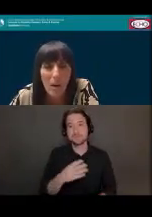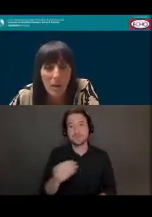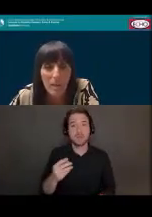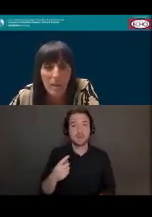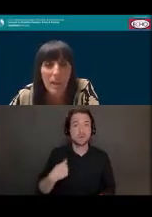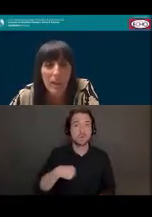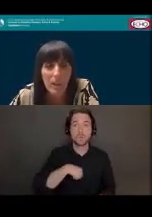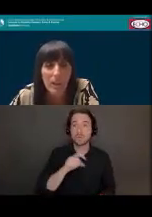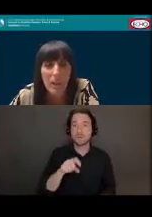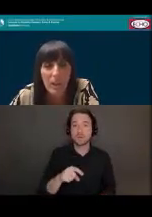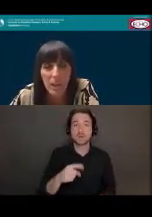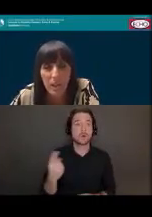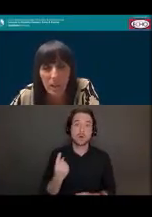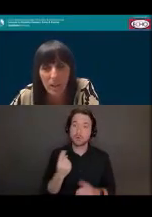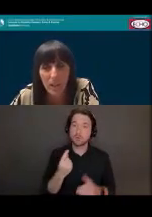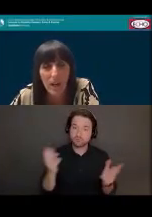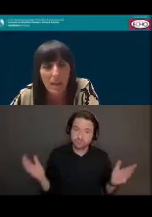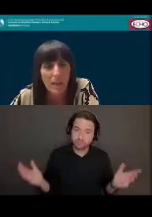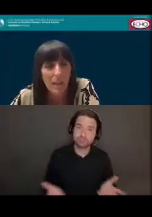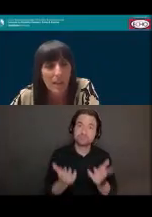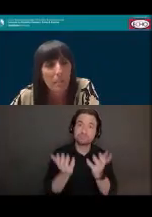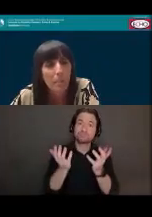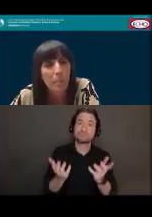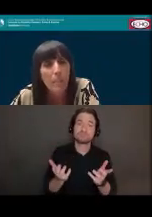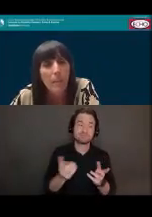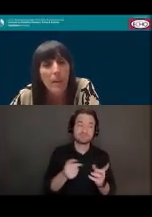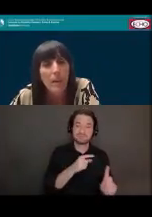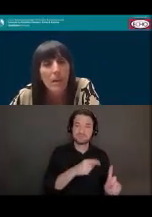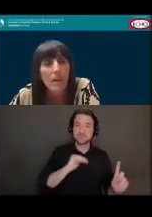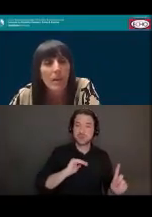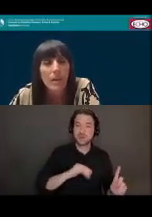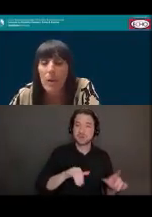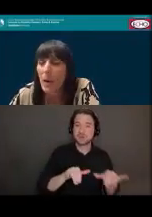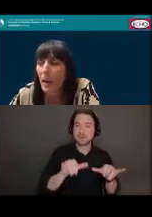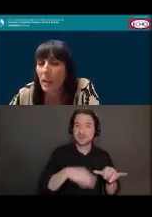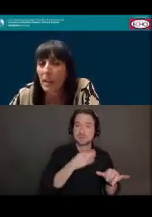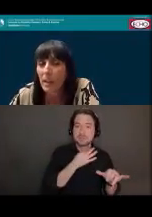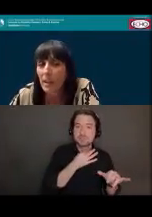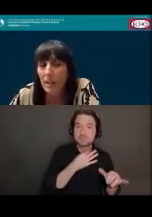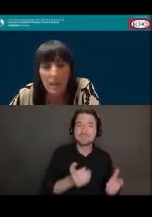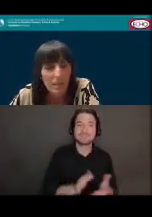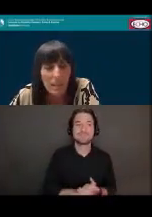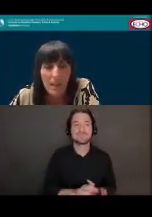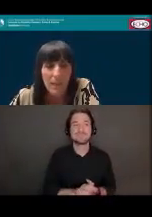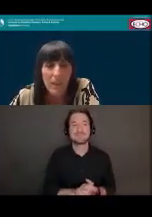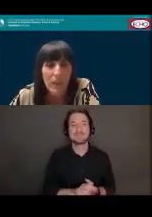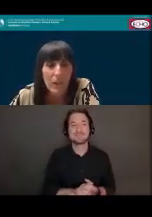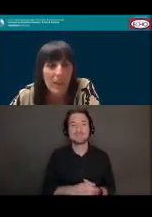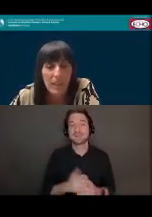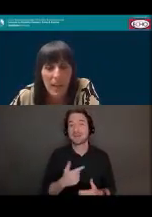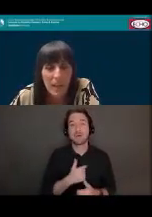always encourage that curiosity. So I would love for you to take